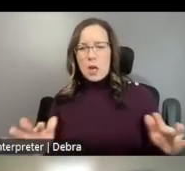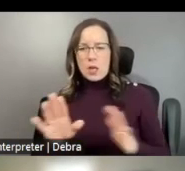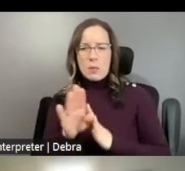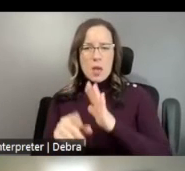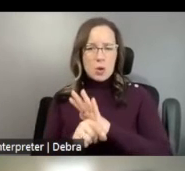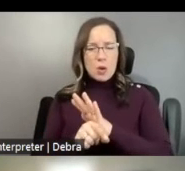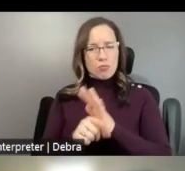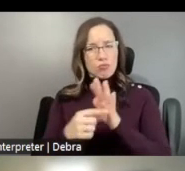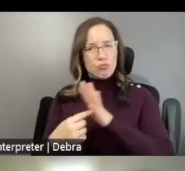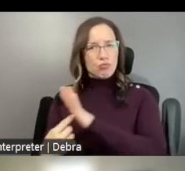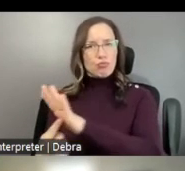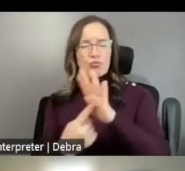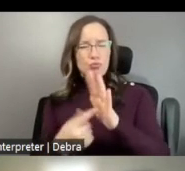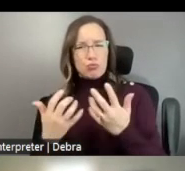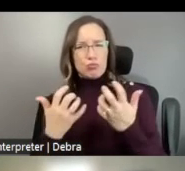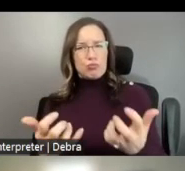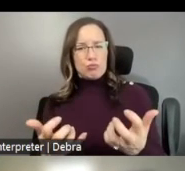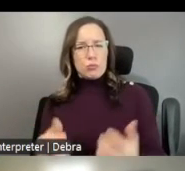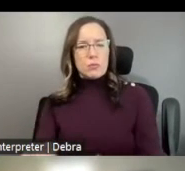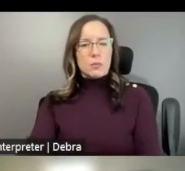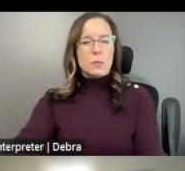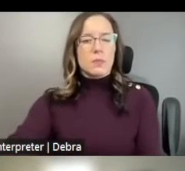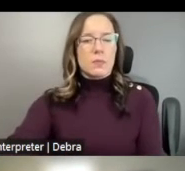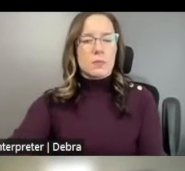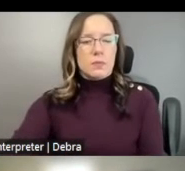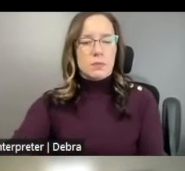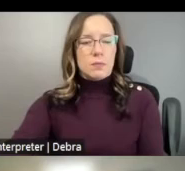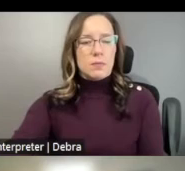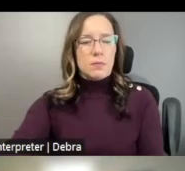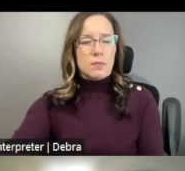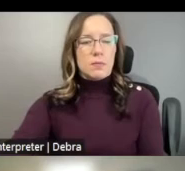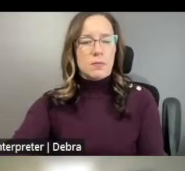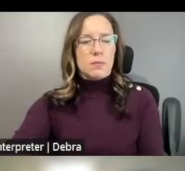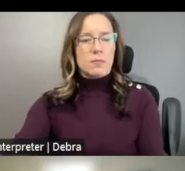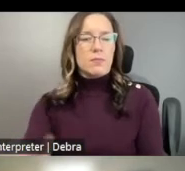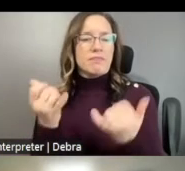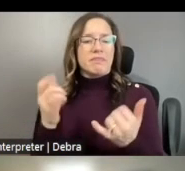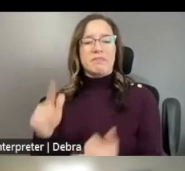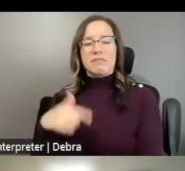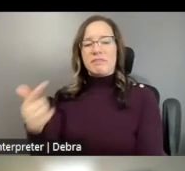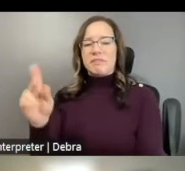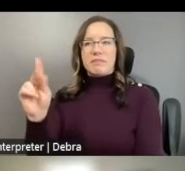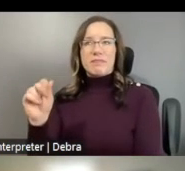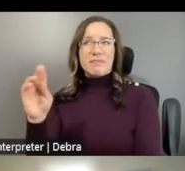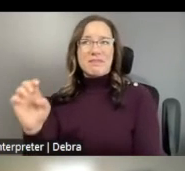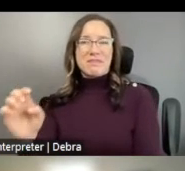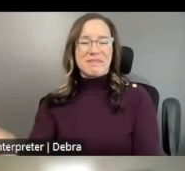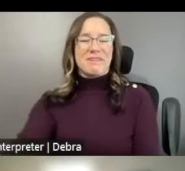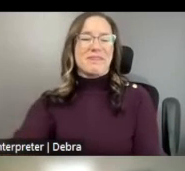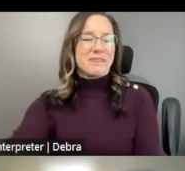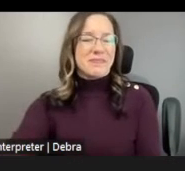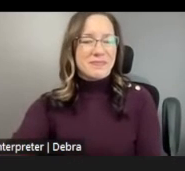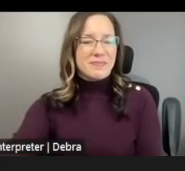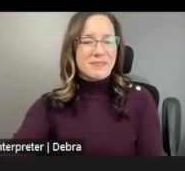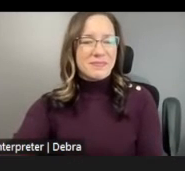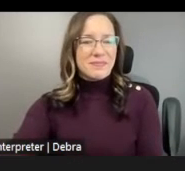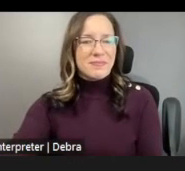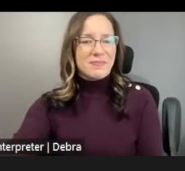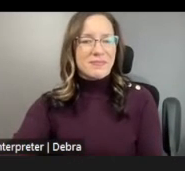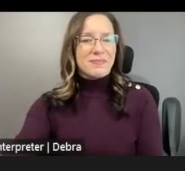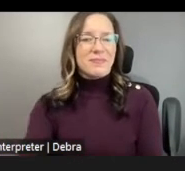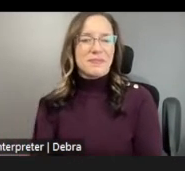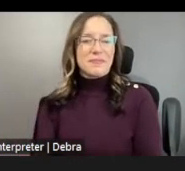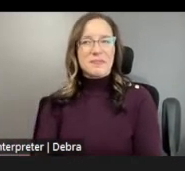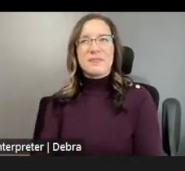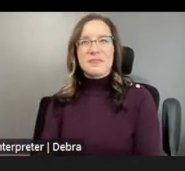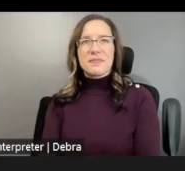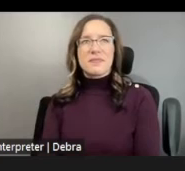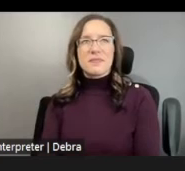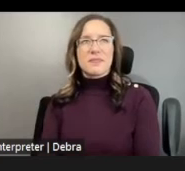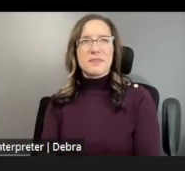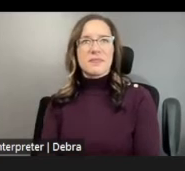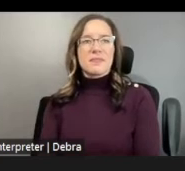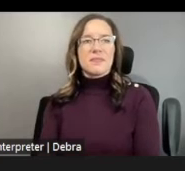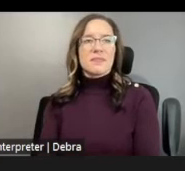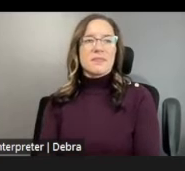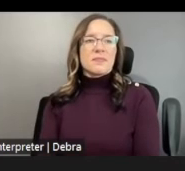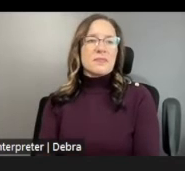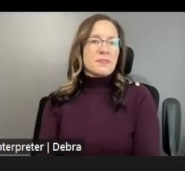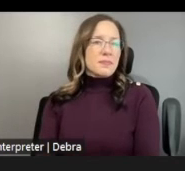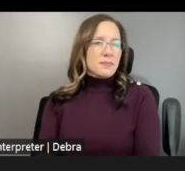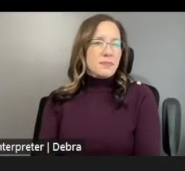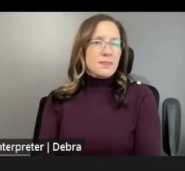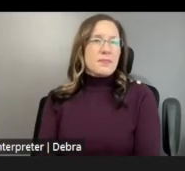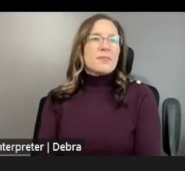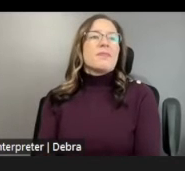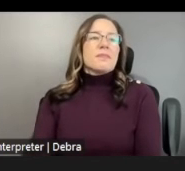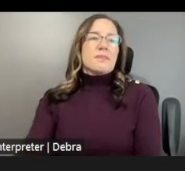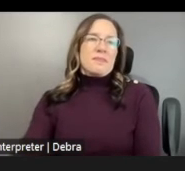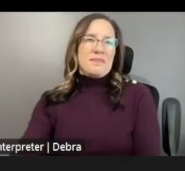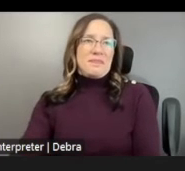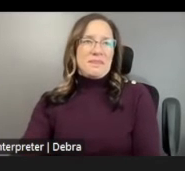AUDIENCES YOU AIM TO SERVE. AND NOW I'LL TURN IT BACK OVER TO KATE. HELLO EVERYONE THIS IS KATE